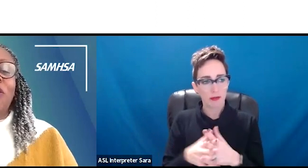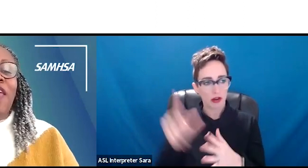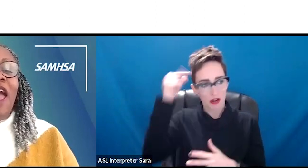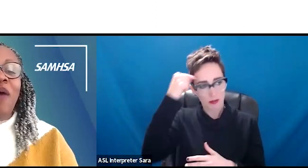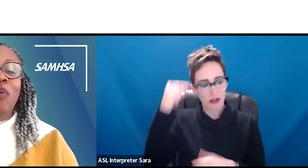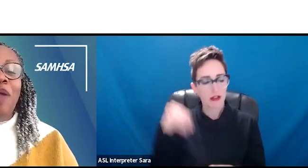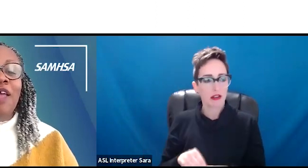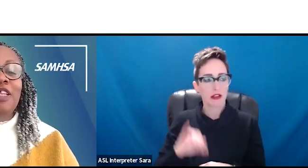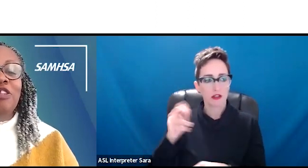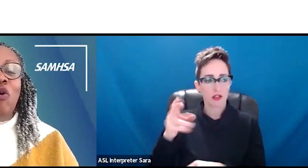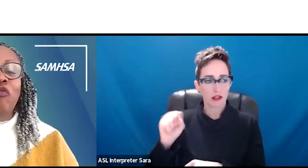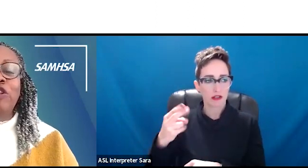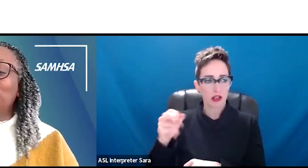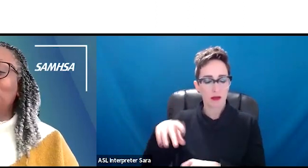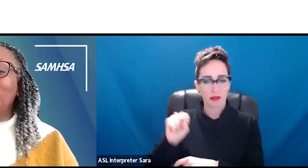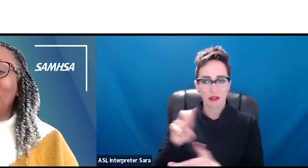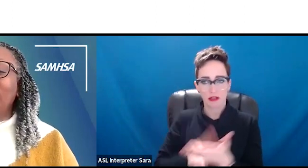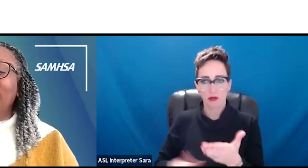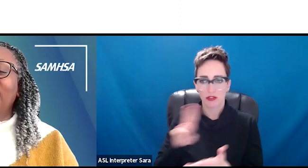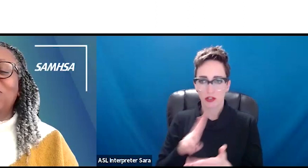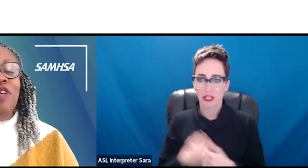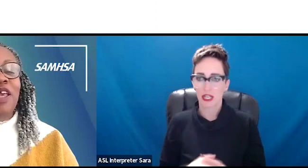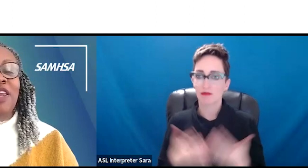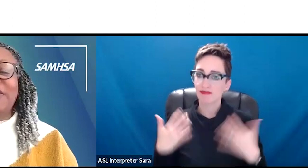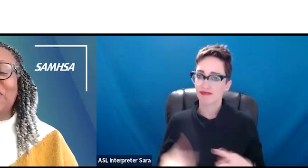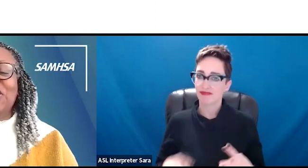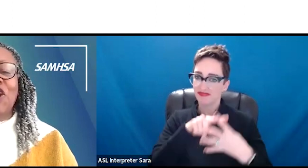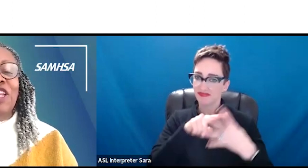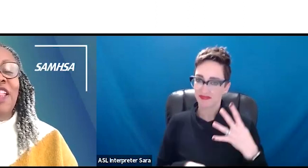With that, I will pass things over to Annette to get us started.